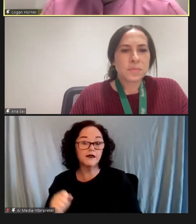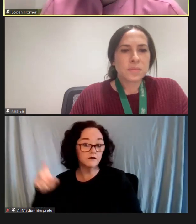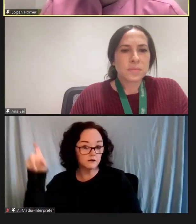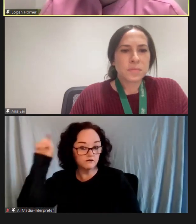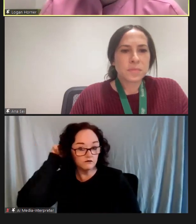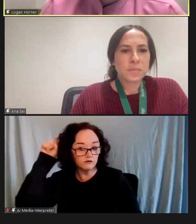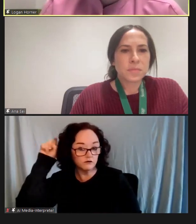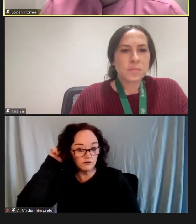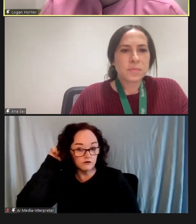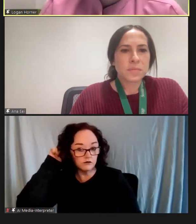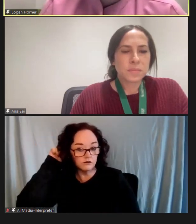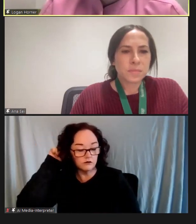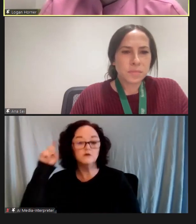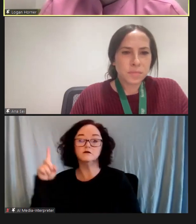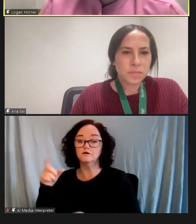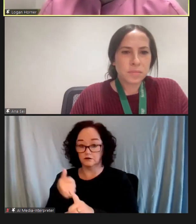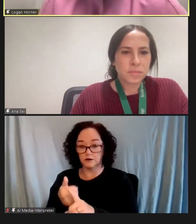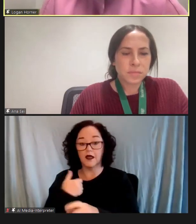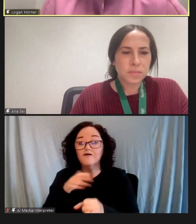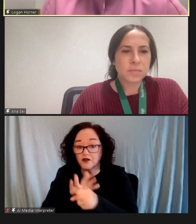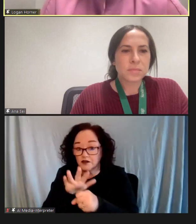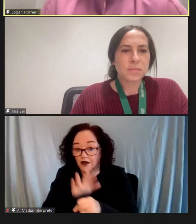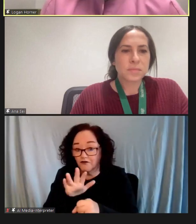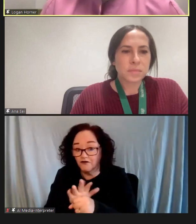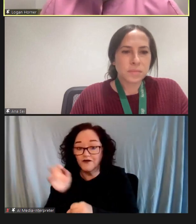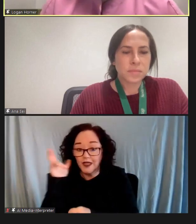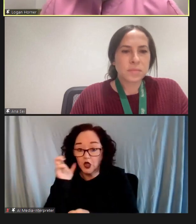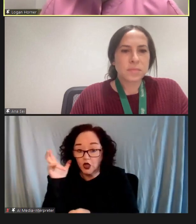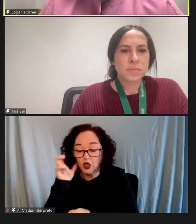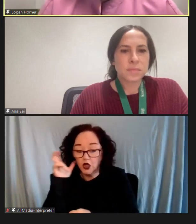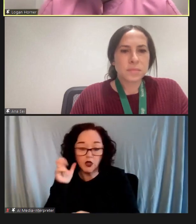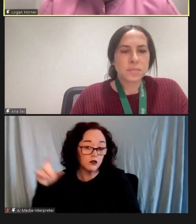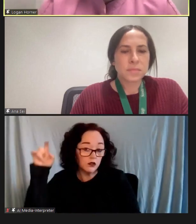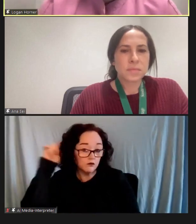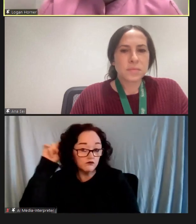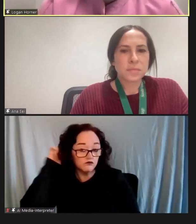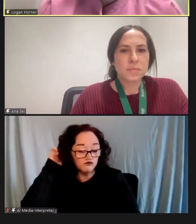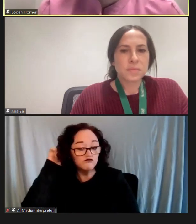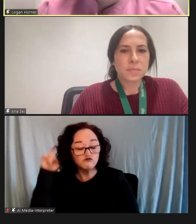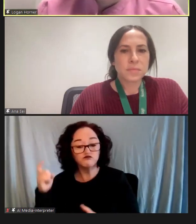enough hearing that a hearing aid can